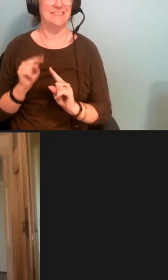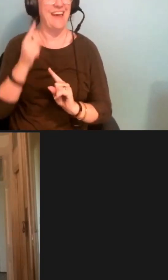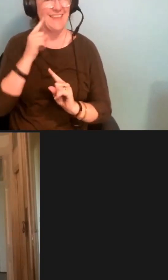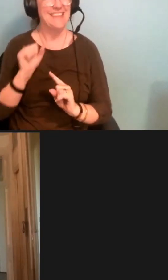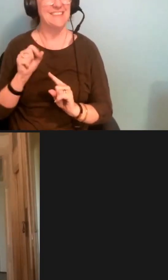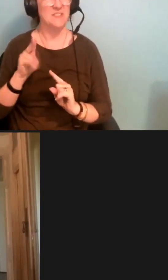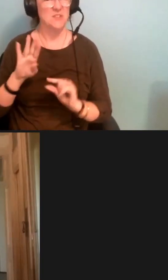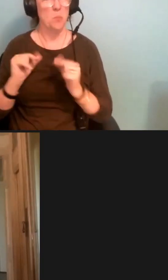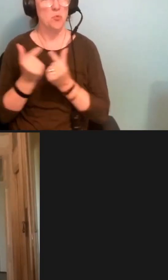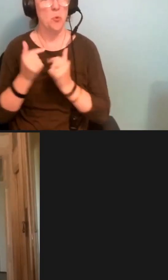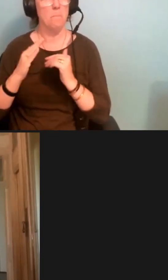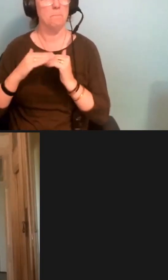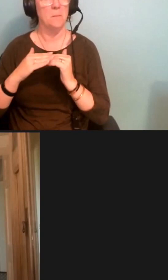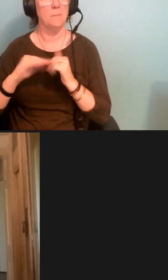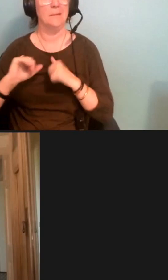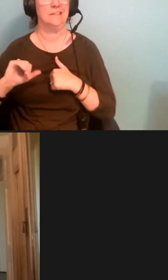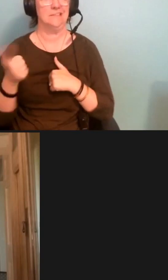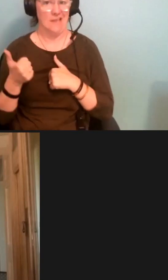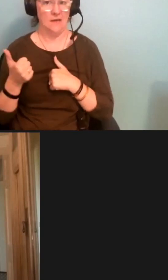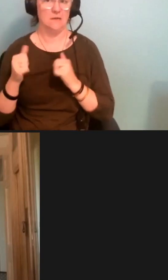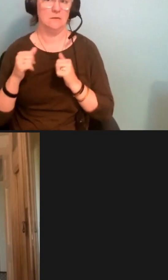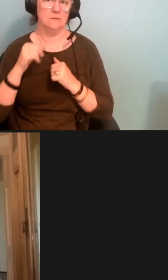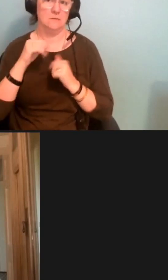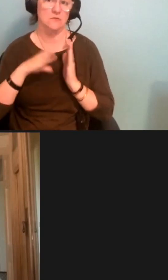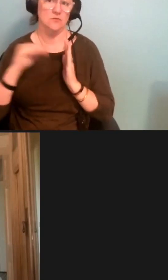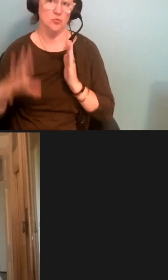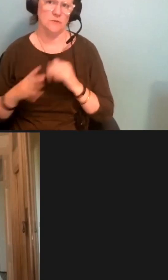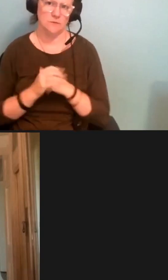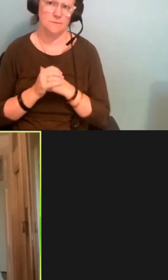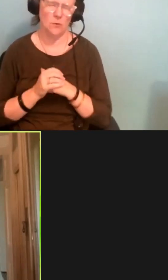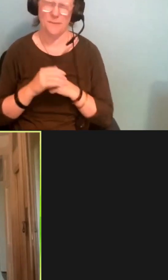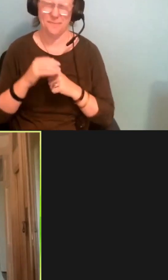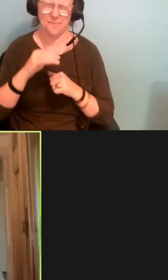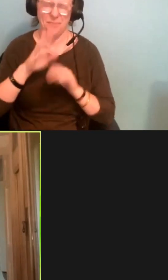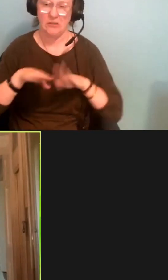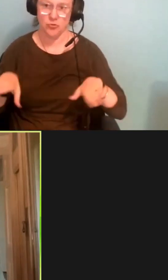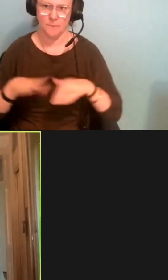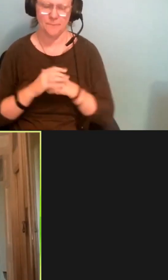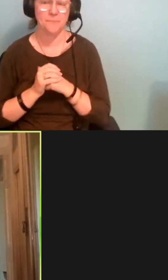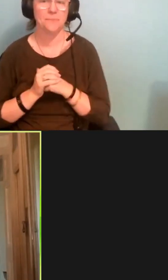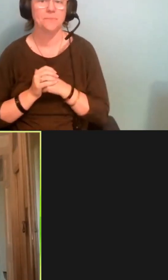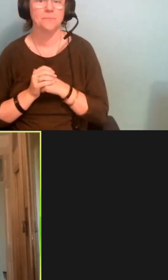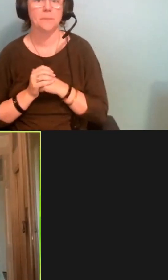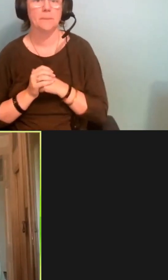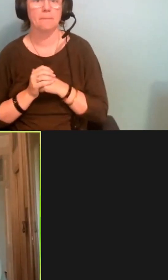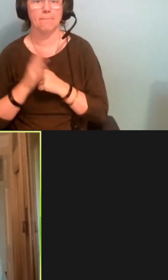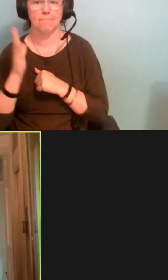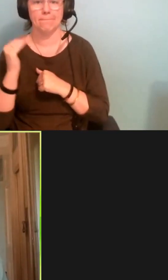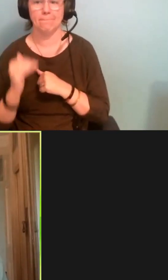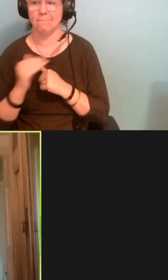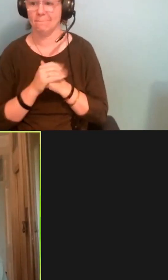going to report on next question or comment you've